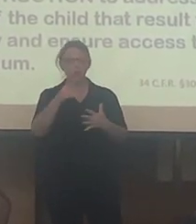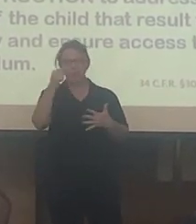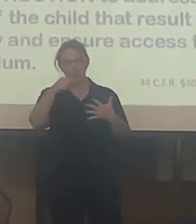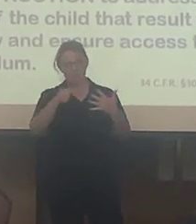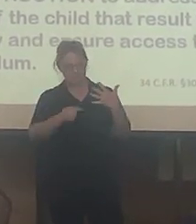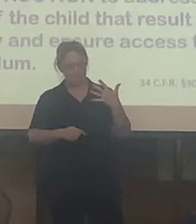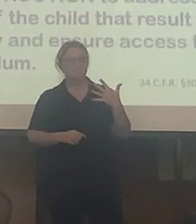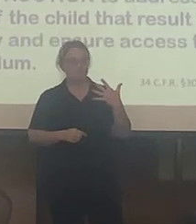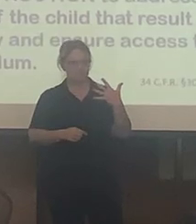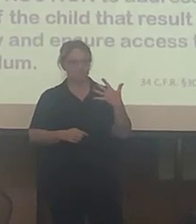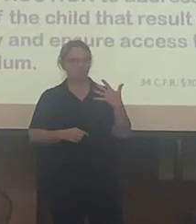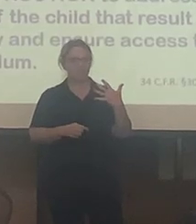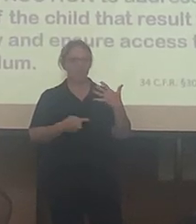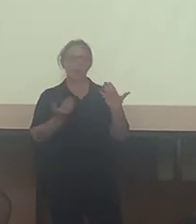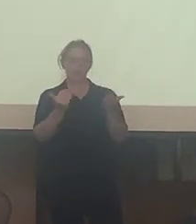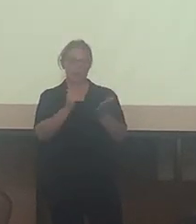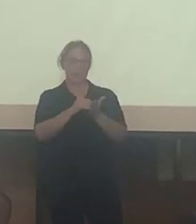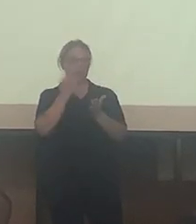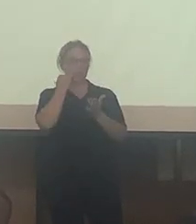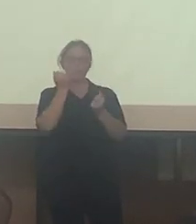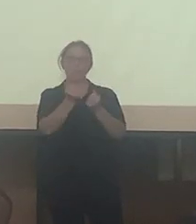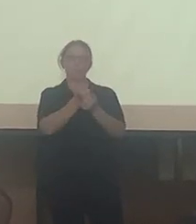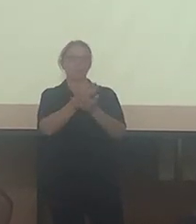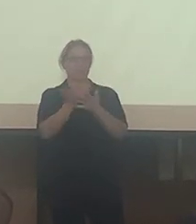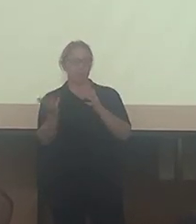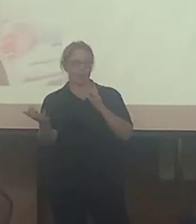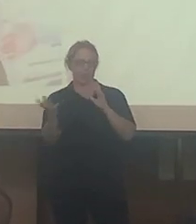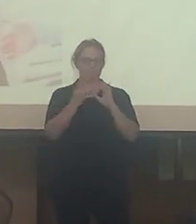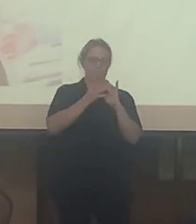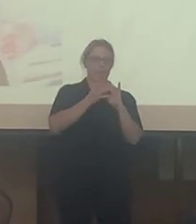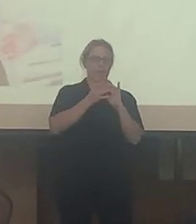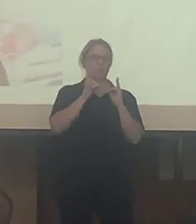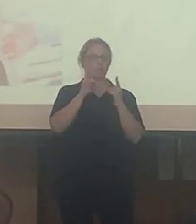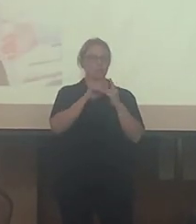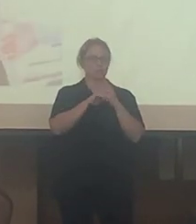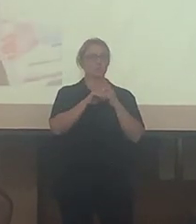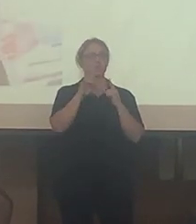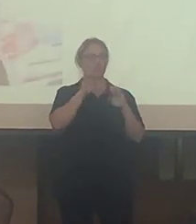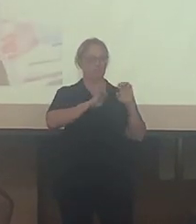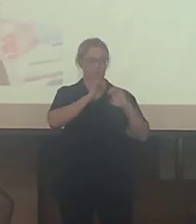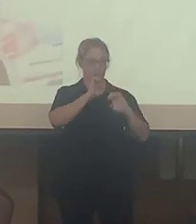and other things again everything leads back to the comprehensive evaluation everything because